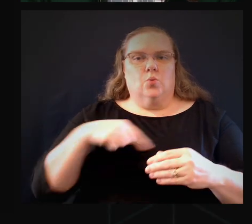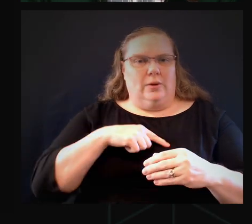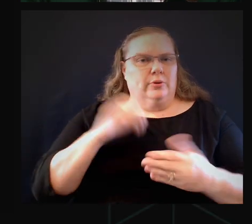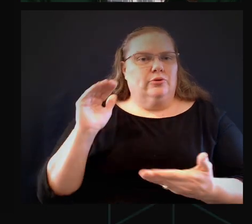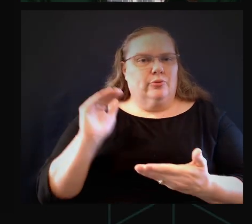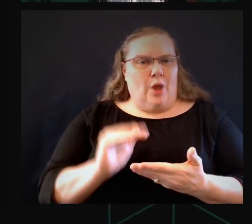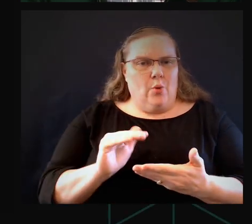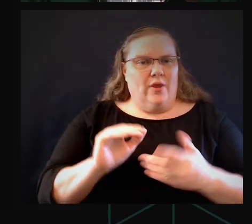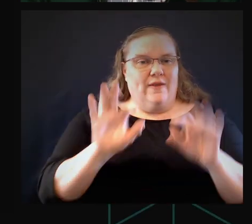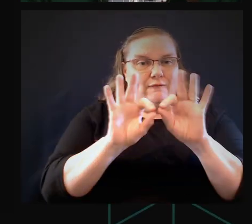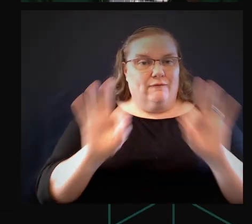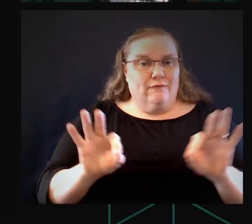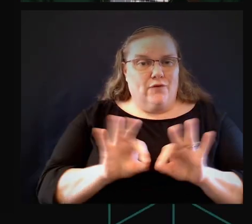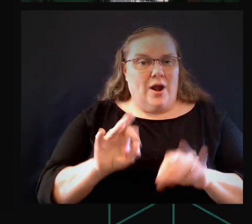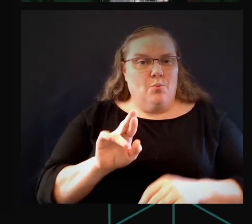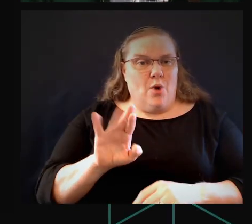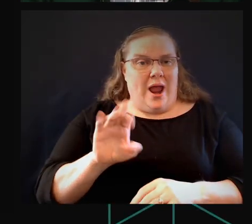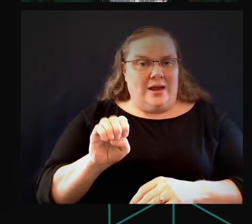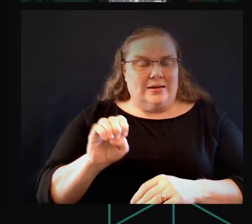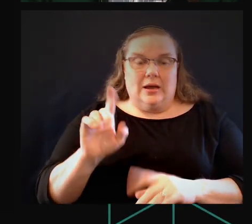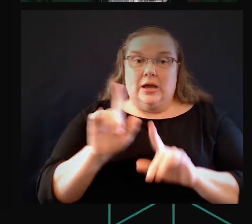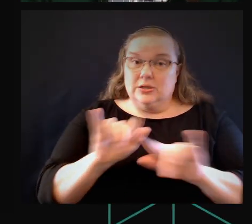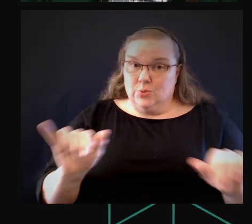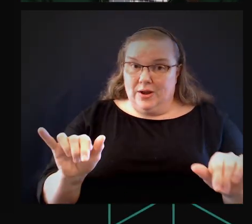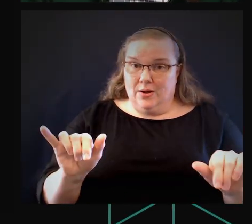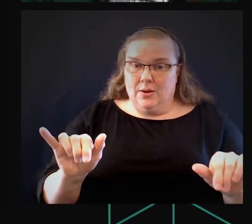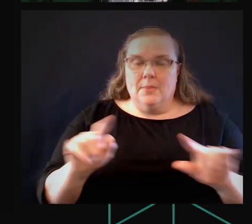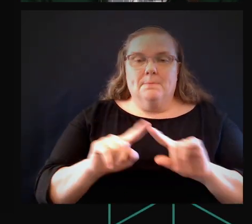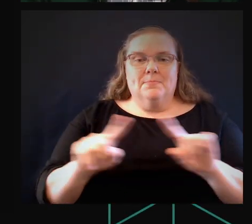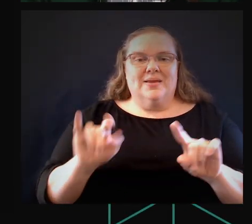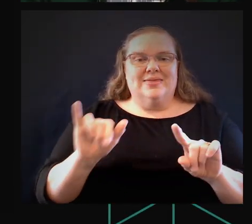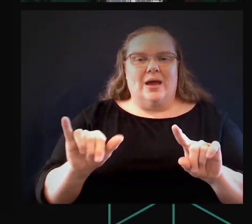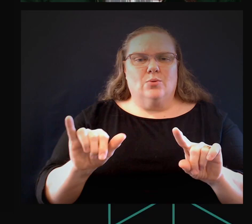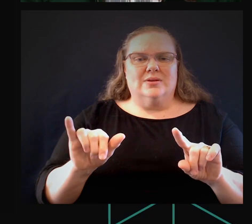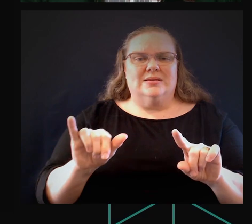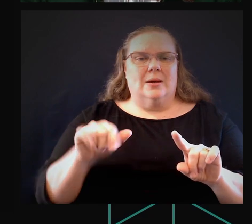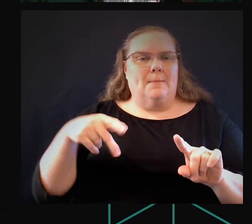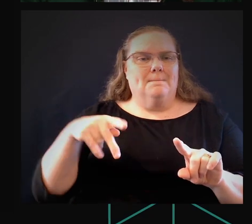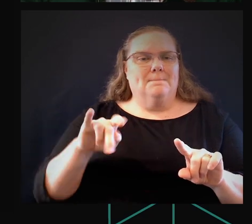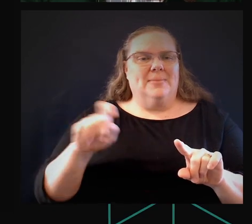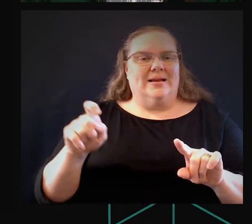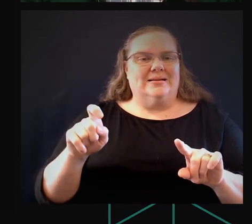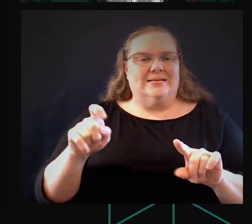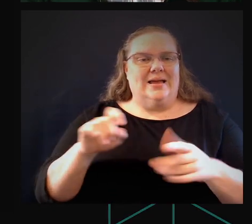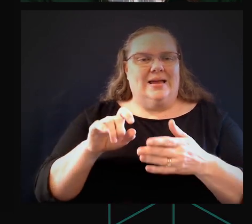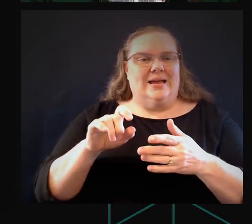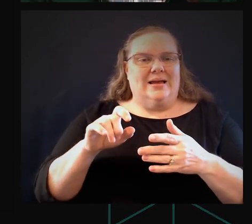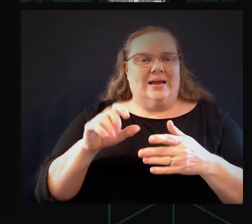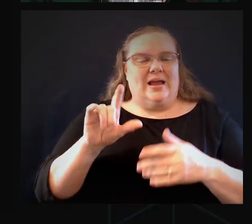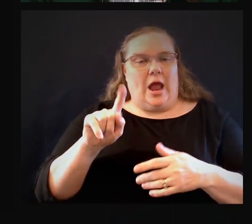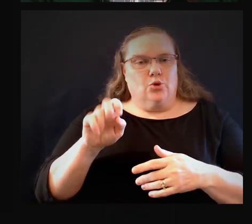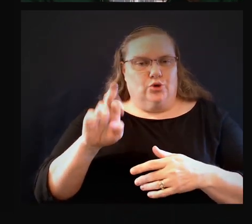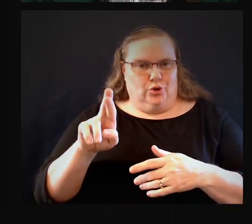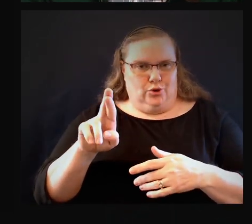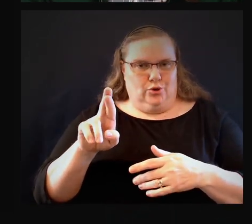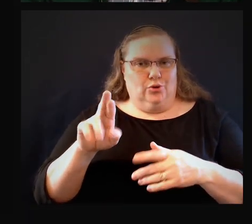This was easily observable, thanks to the PIX counter tool that Dan mentioned earlier. Let's look at what we've done in Halo Infinite.